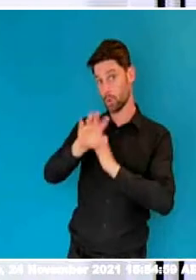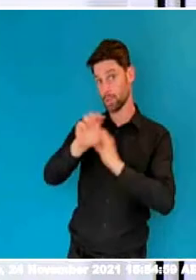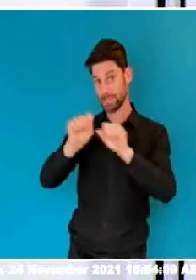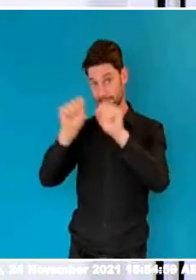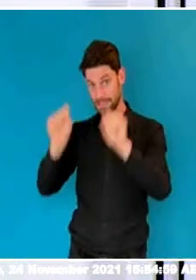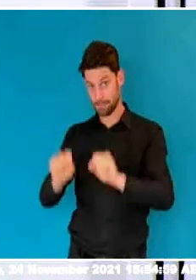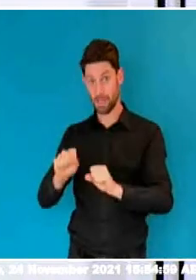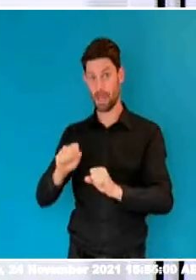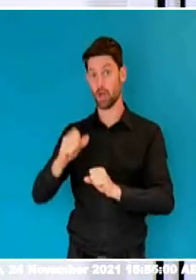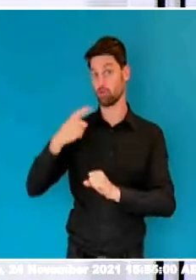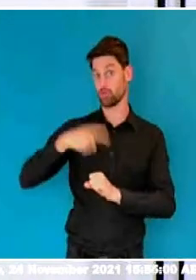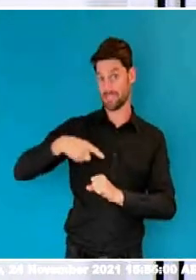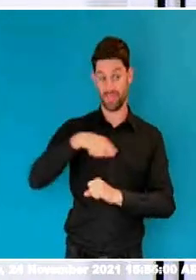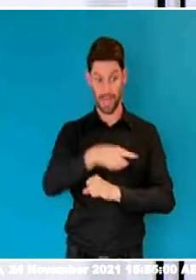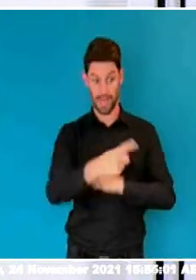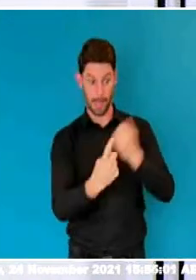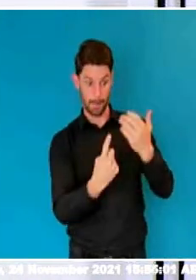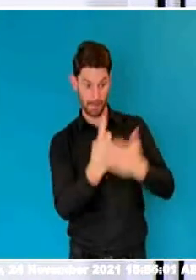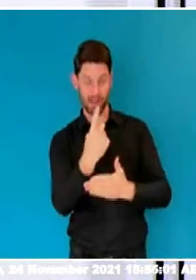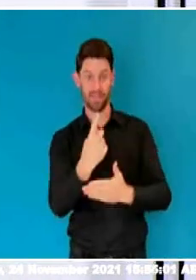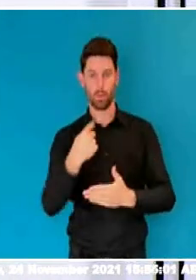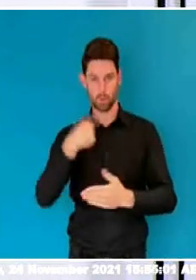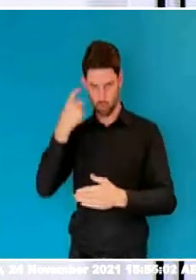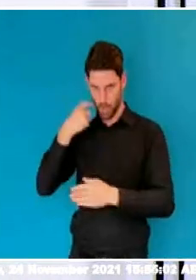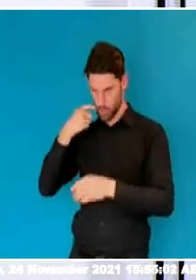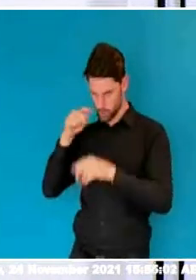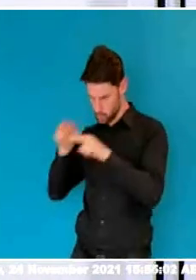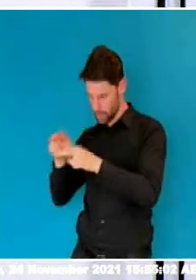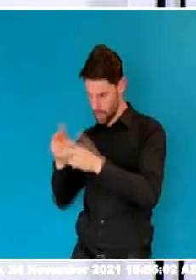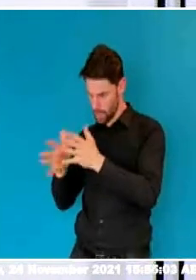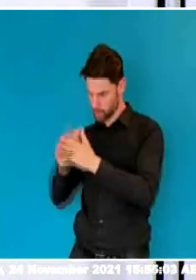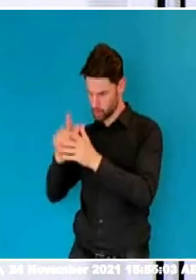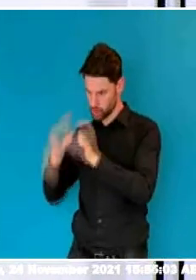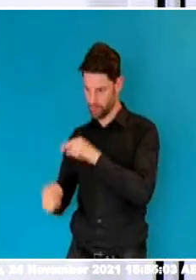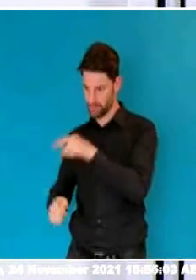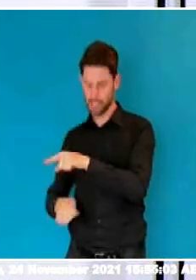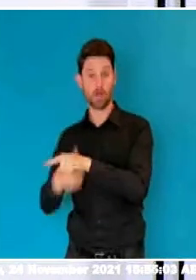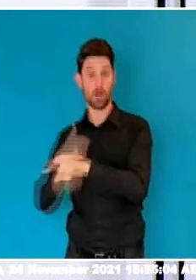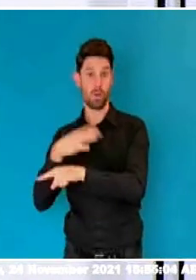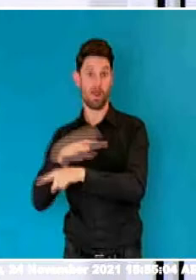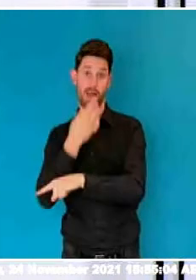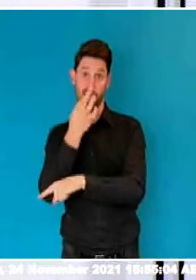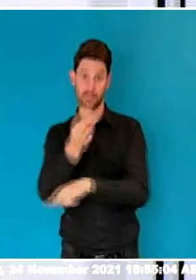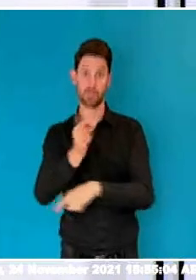And so from your own data, what can you tell the Royal Commission about